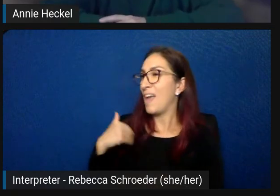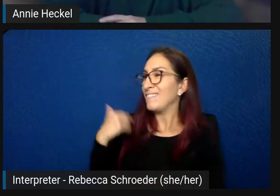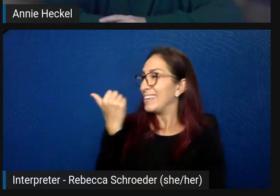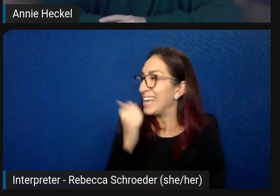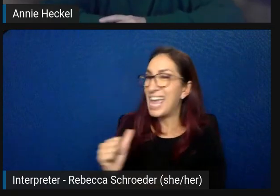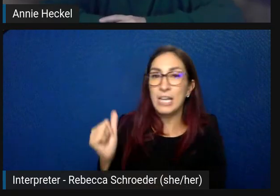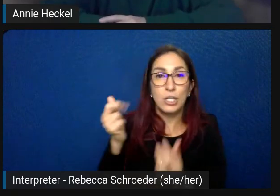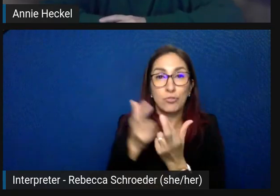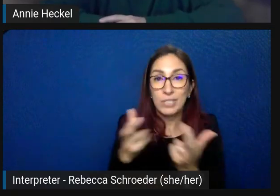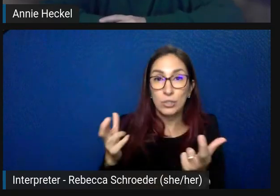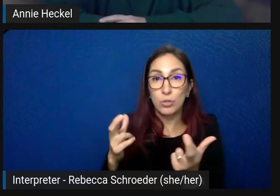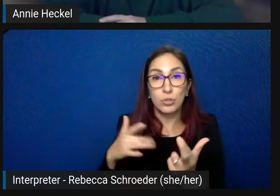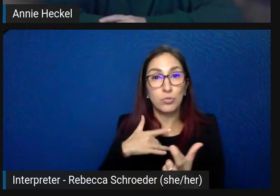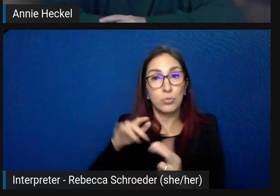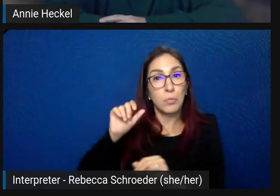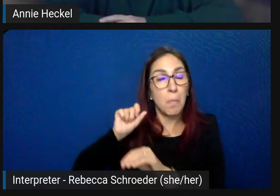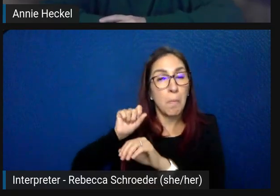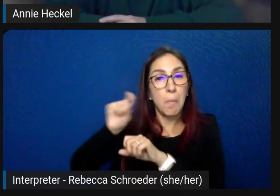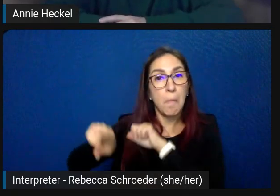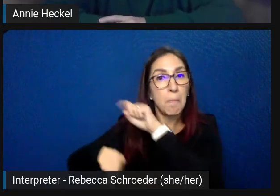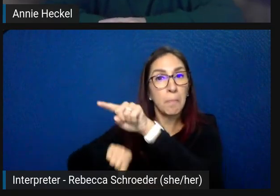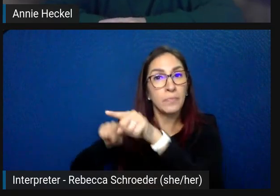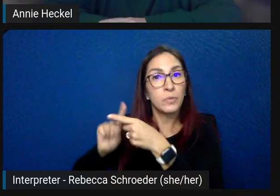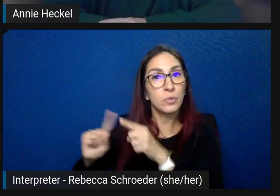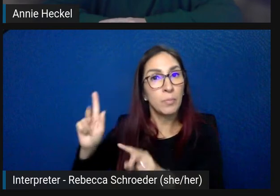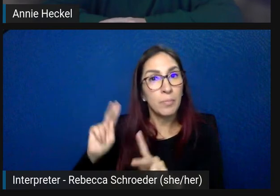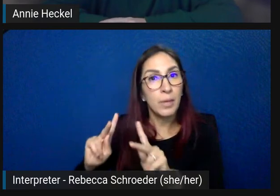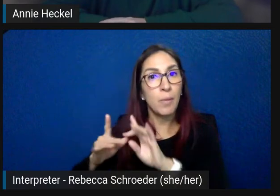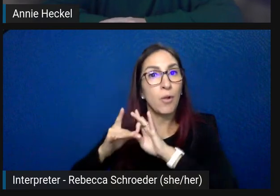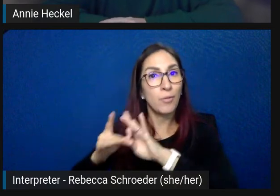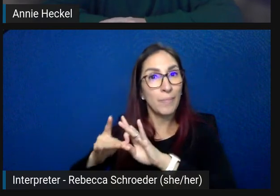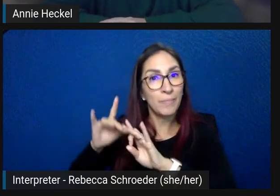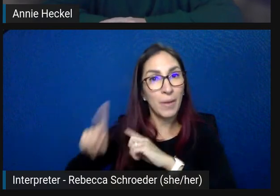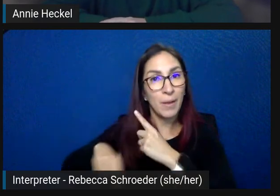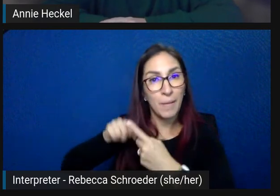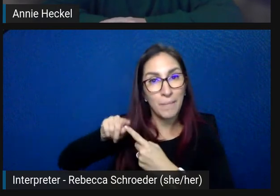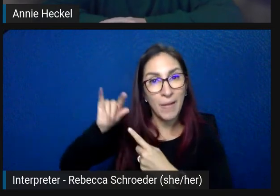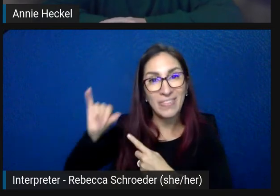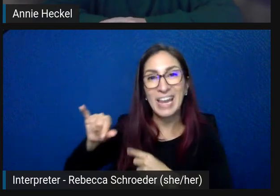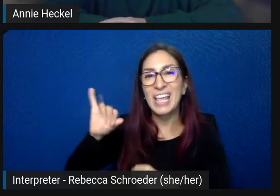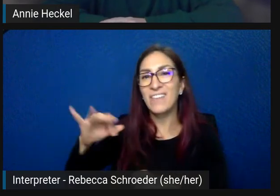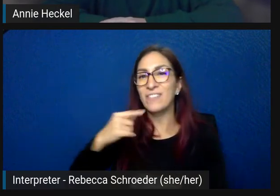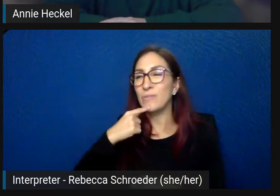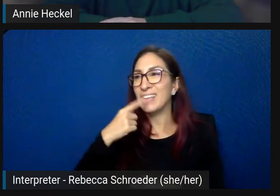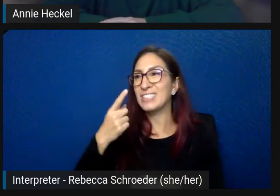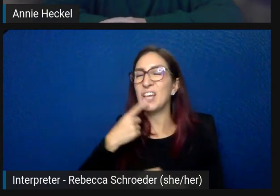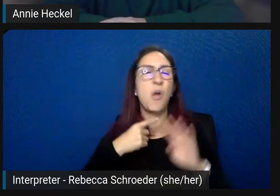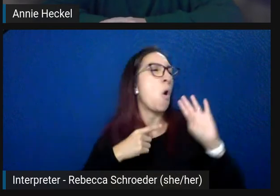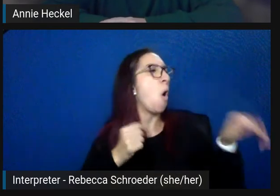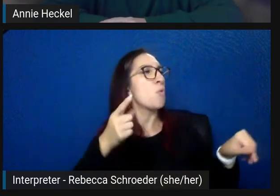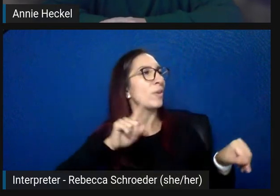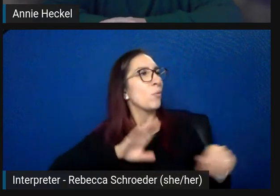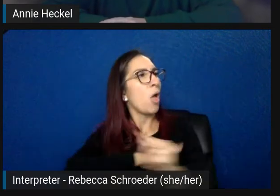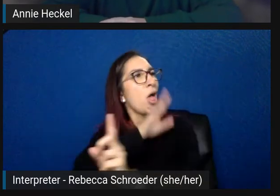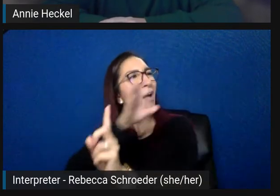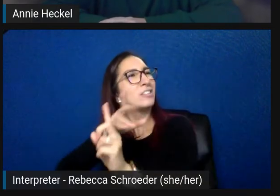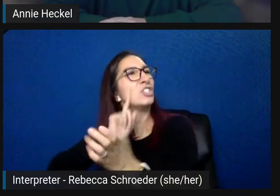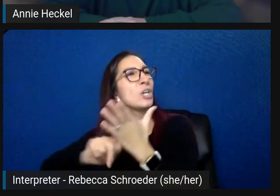to people in regards to that where if they say, "You're going with someone else, make sure they do this," to at least make it easier?